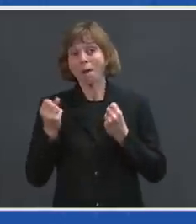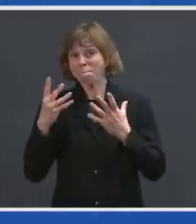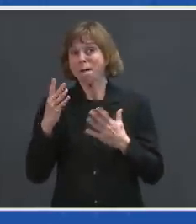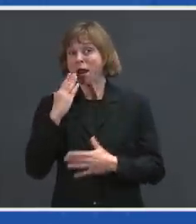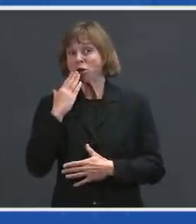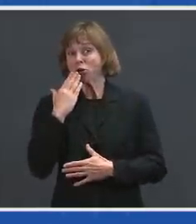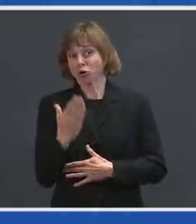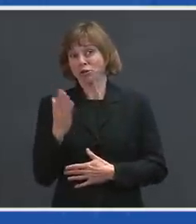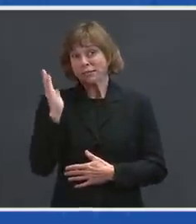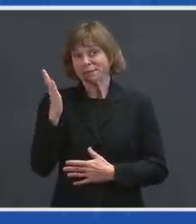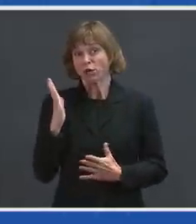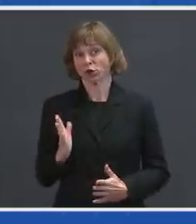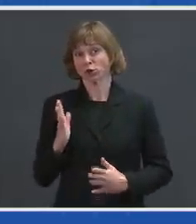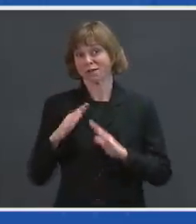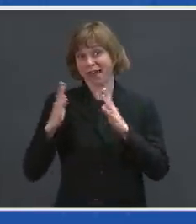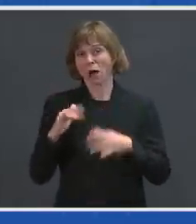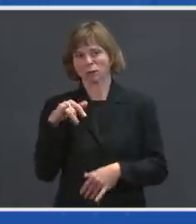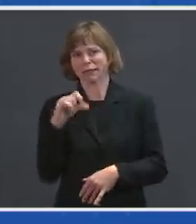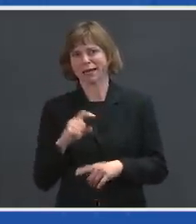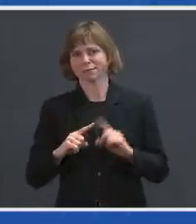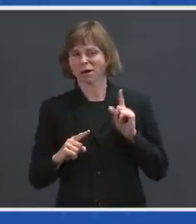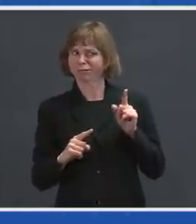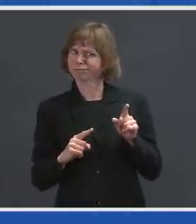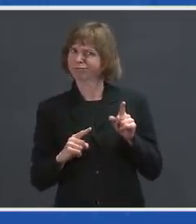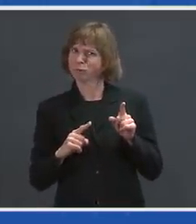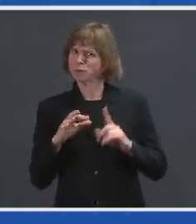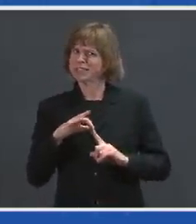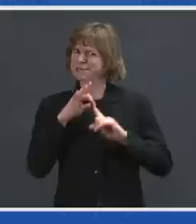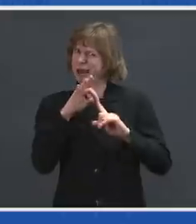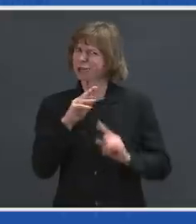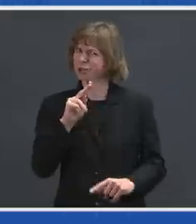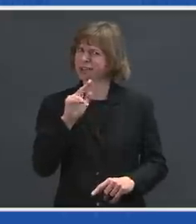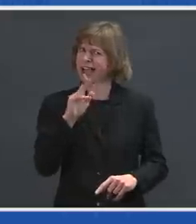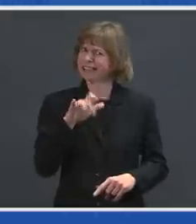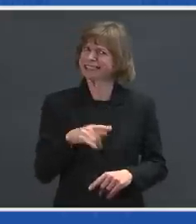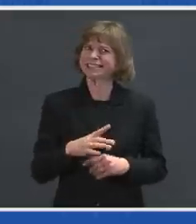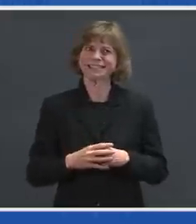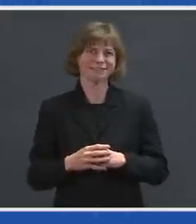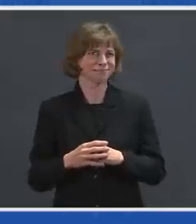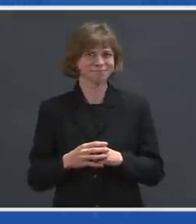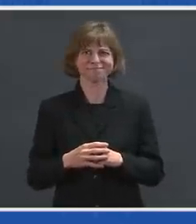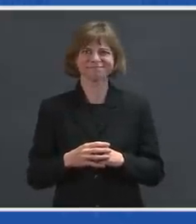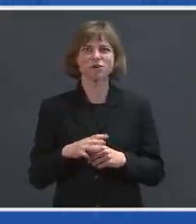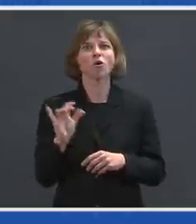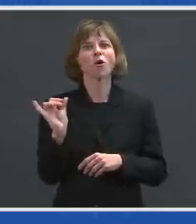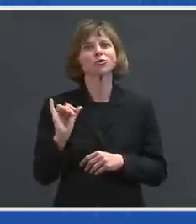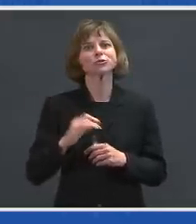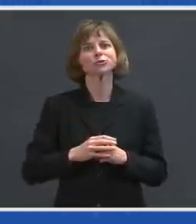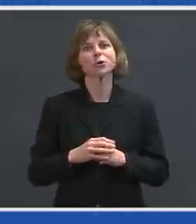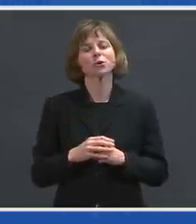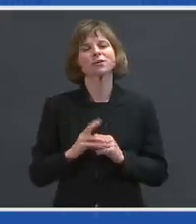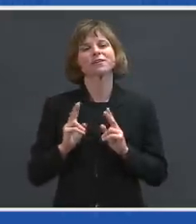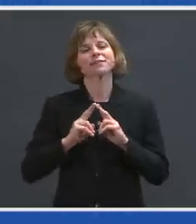And you just have a special way about you, Nancy. And you're also very, very -- which is important --